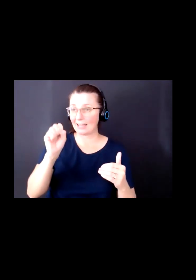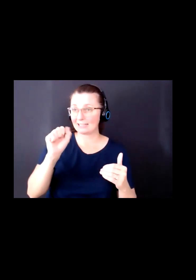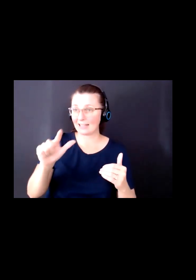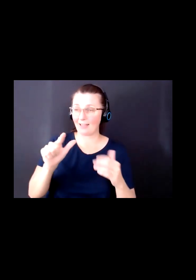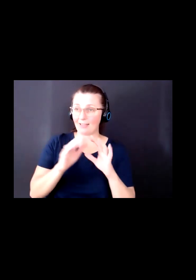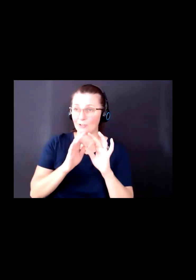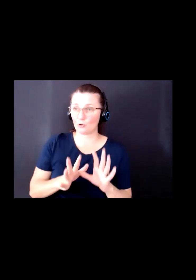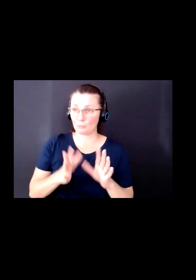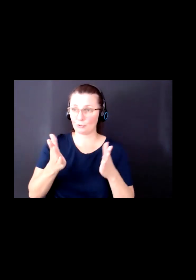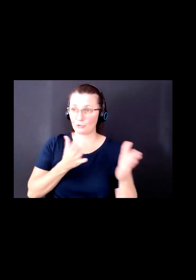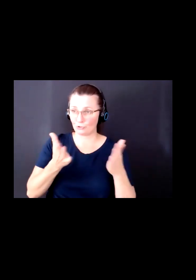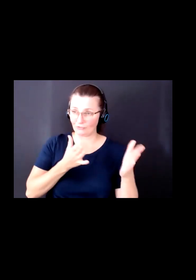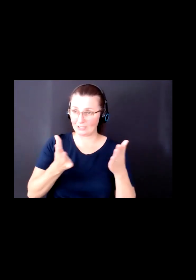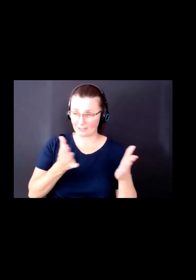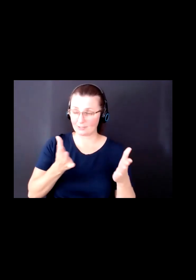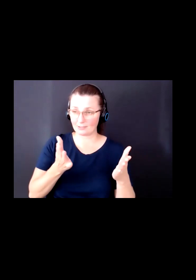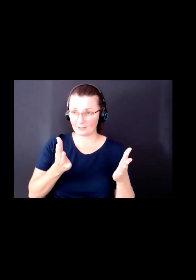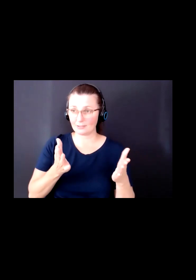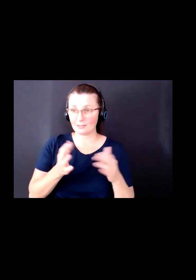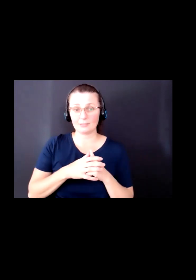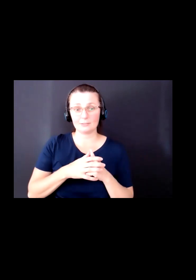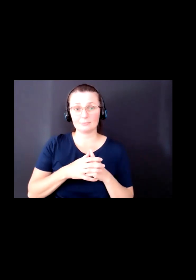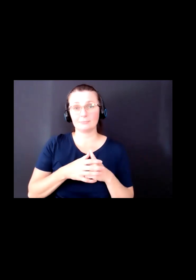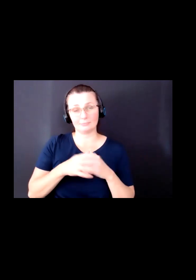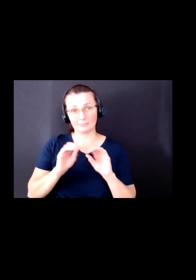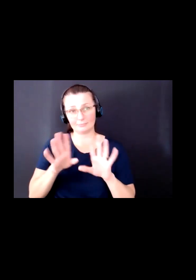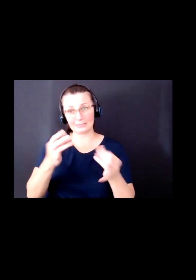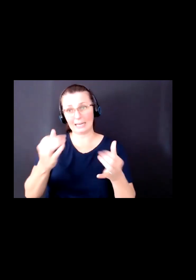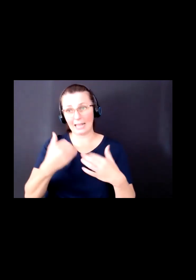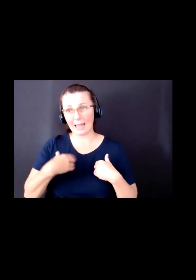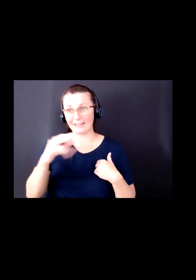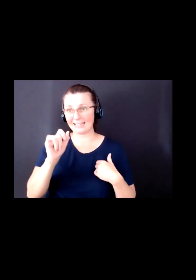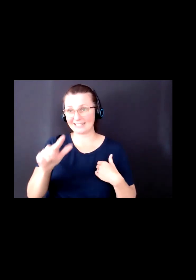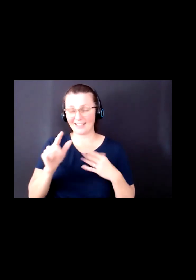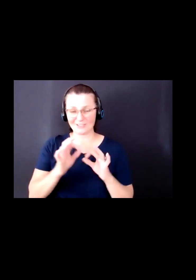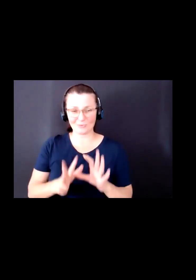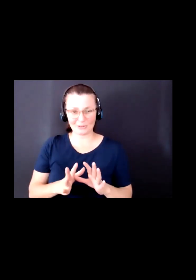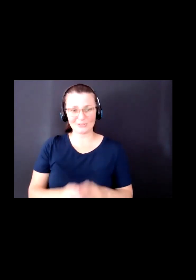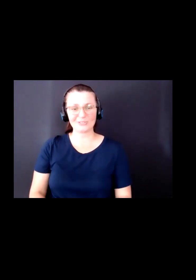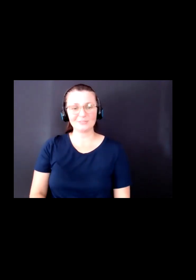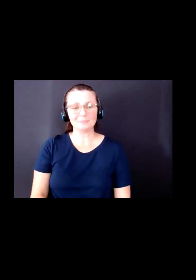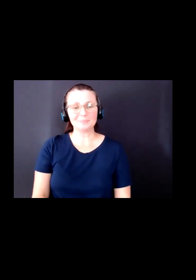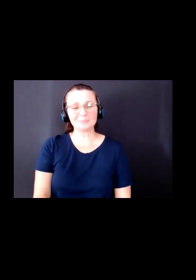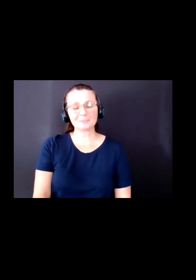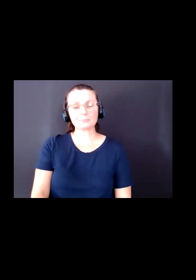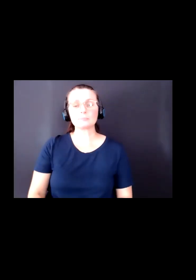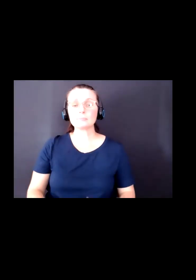American Sign Language Interpreter Services. You can see we have ASL interpreters here with us today. Assistive listening